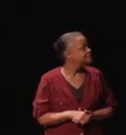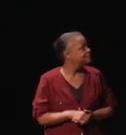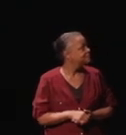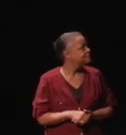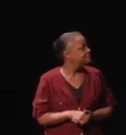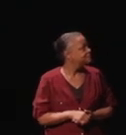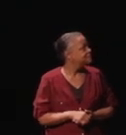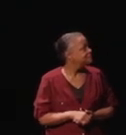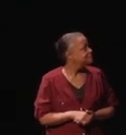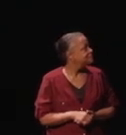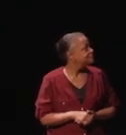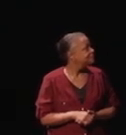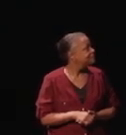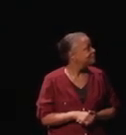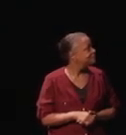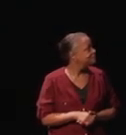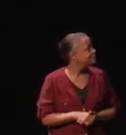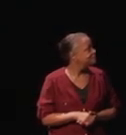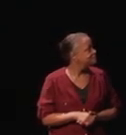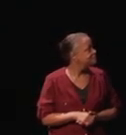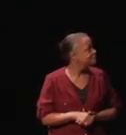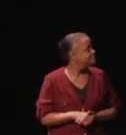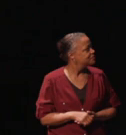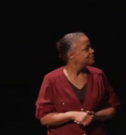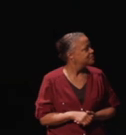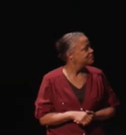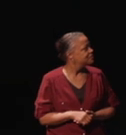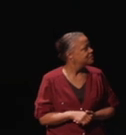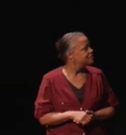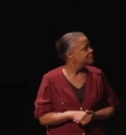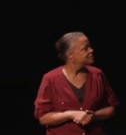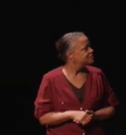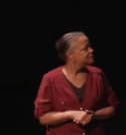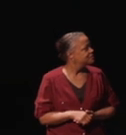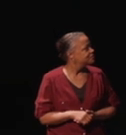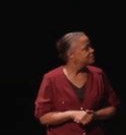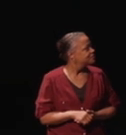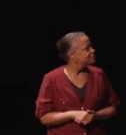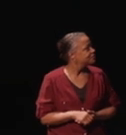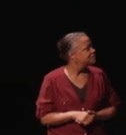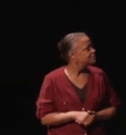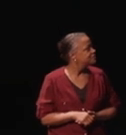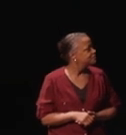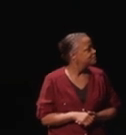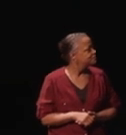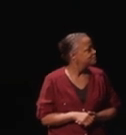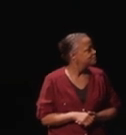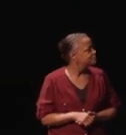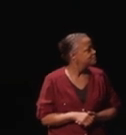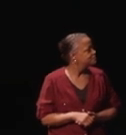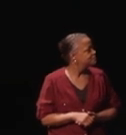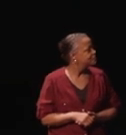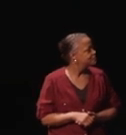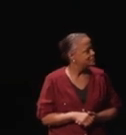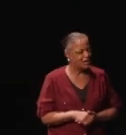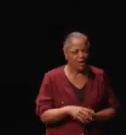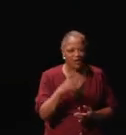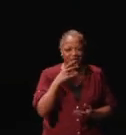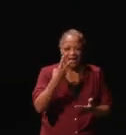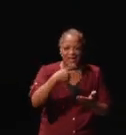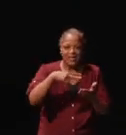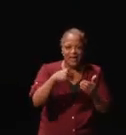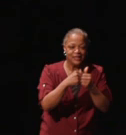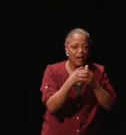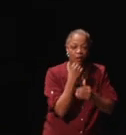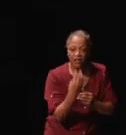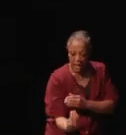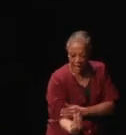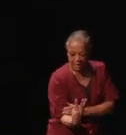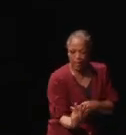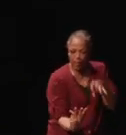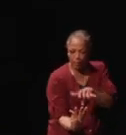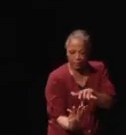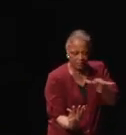Thank you.